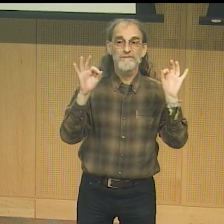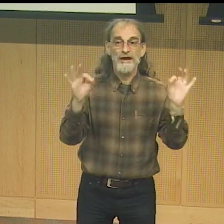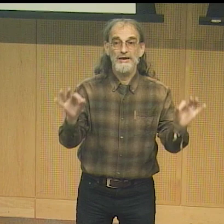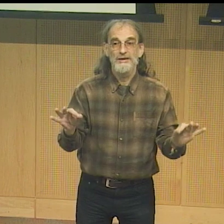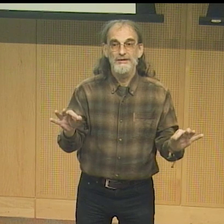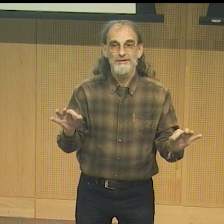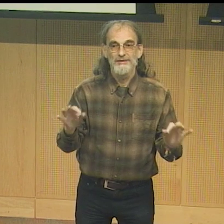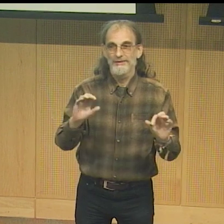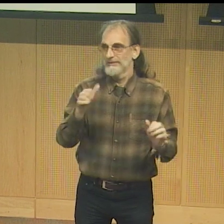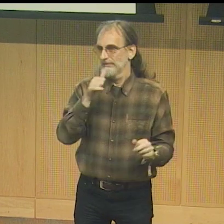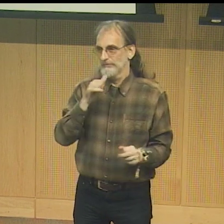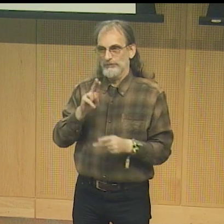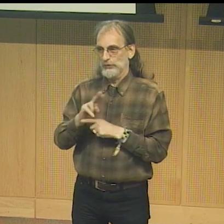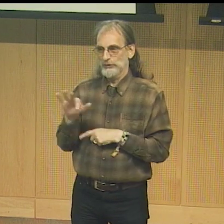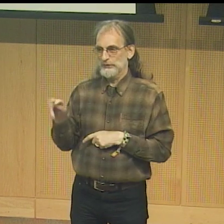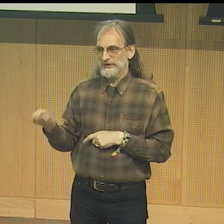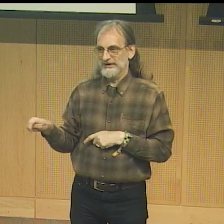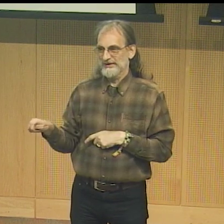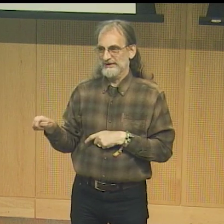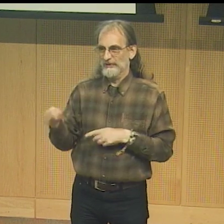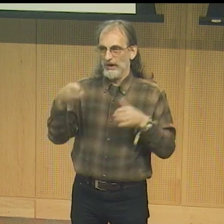work together with the disability rights movement.